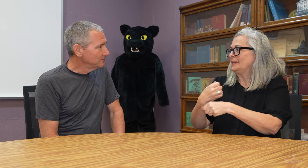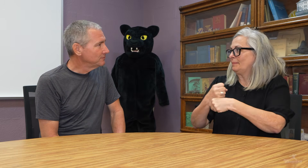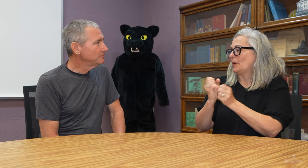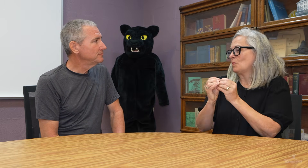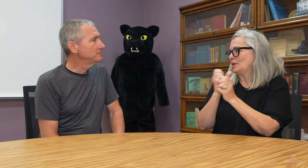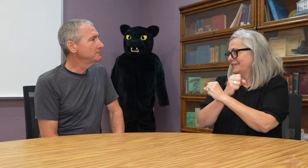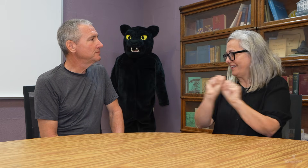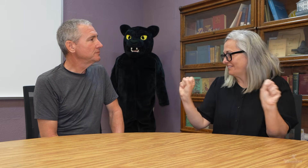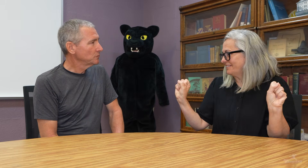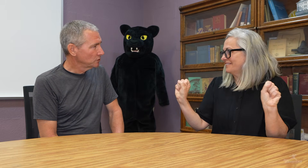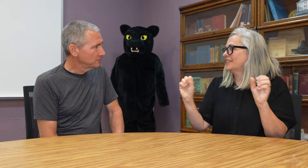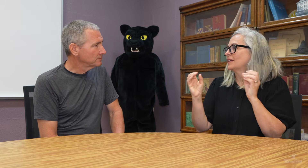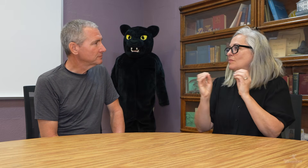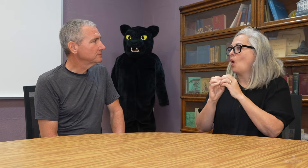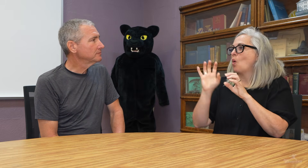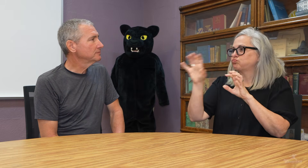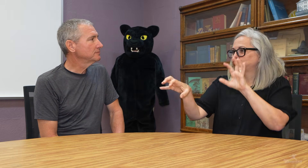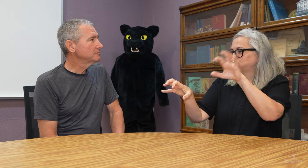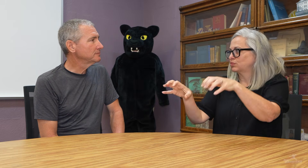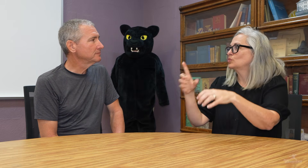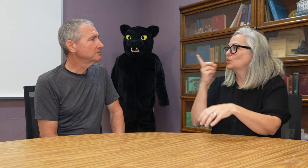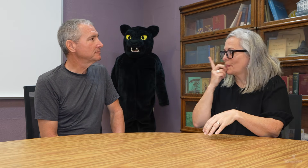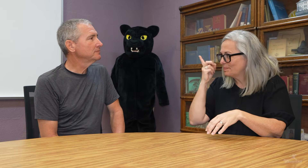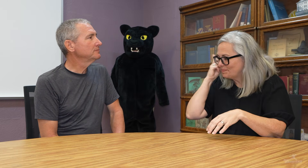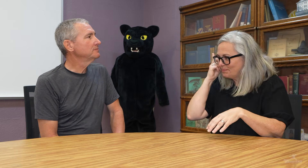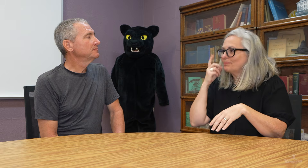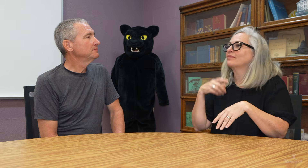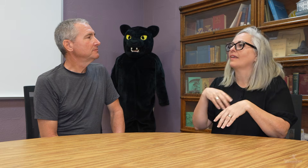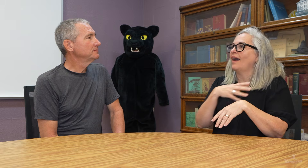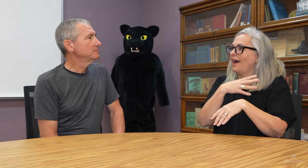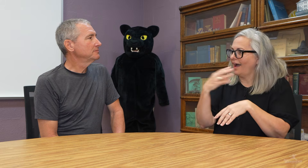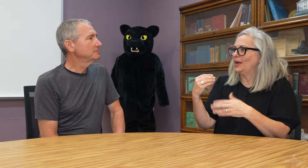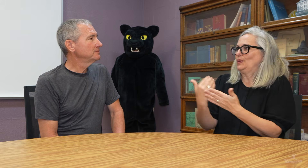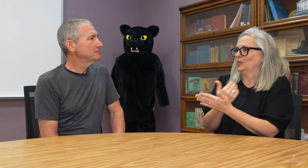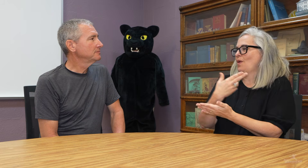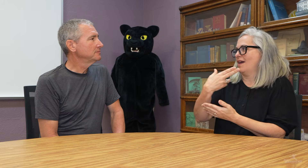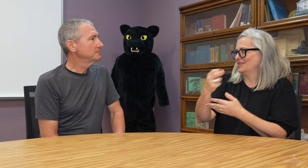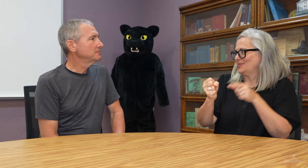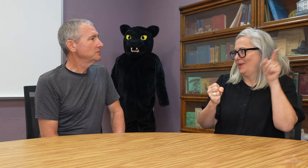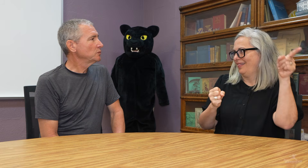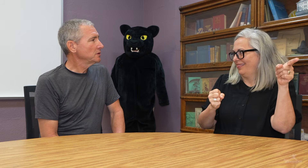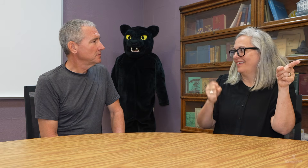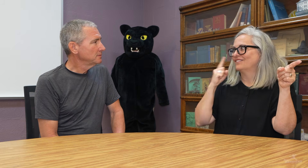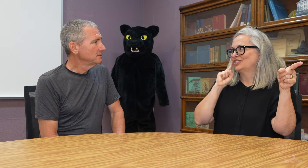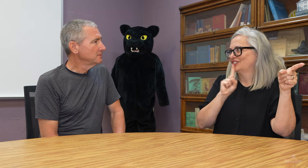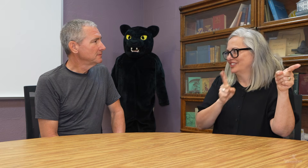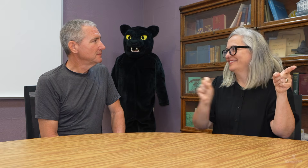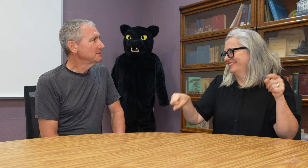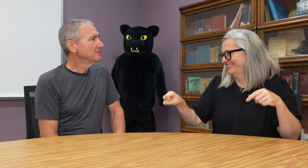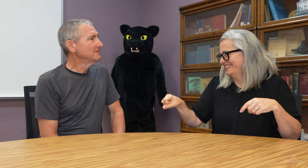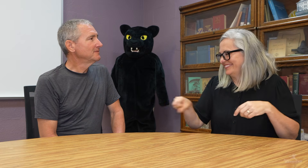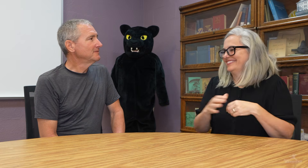This will make it safer, provide more dorms, and we’ll also have a brand-new high school building.